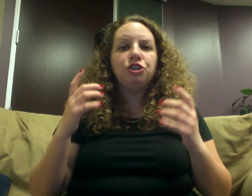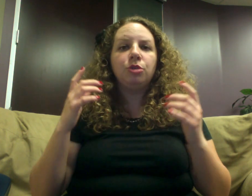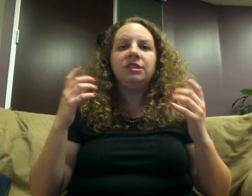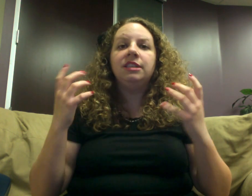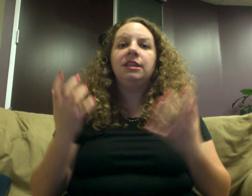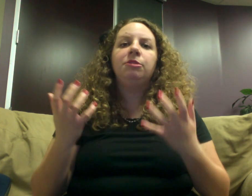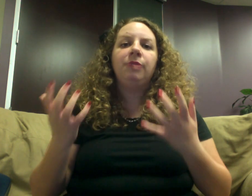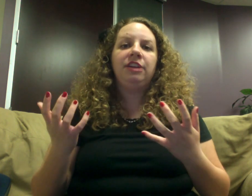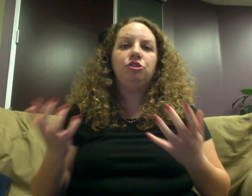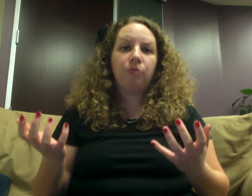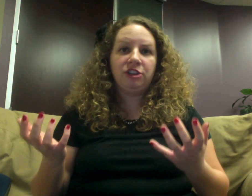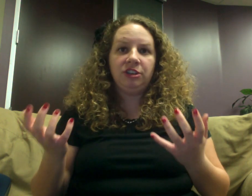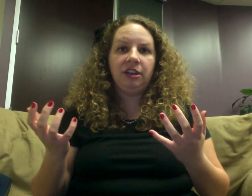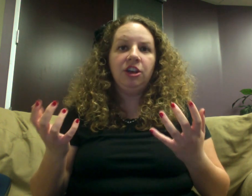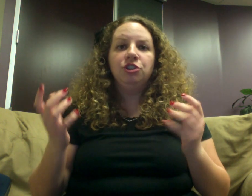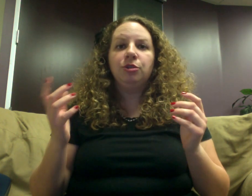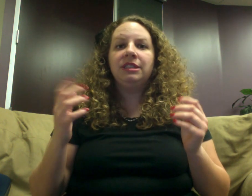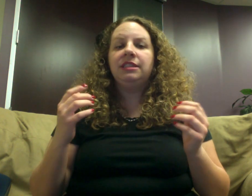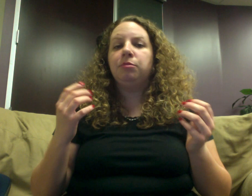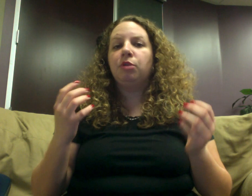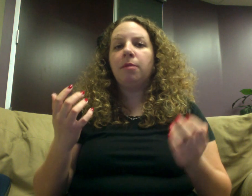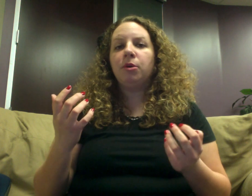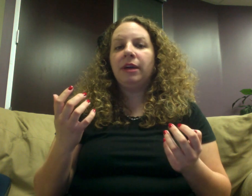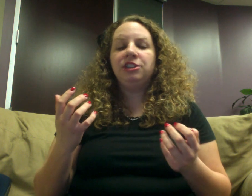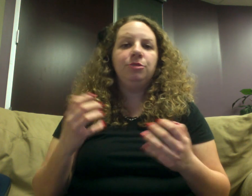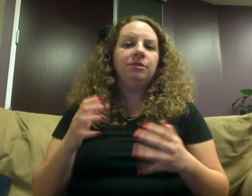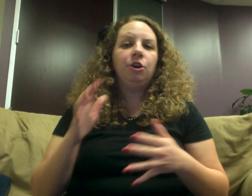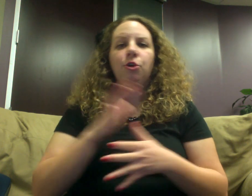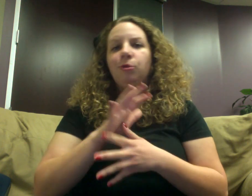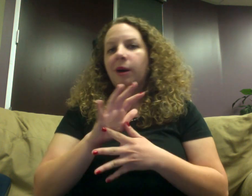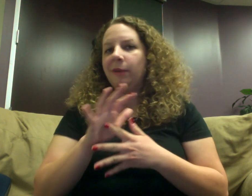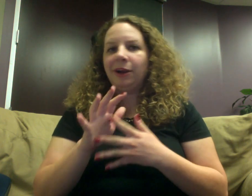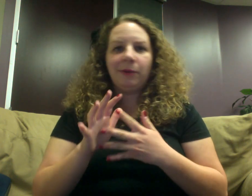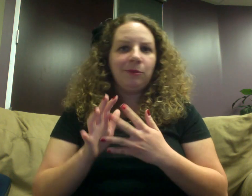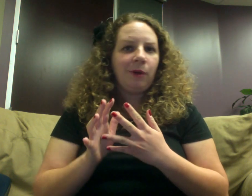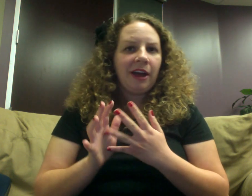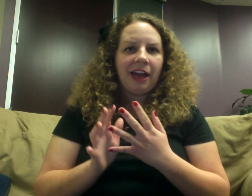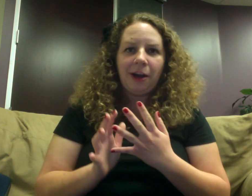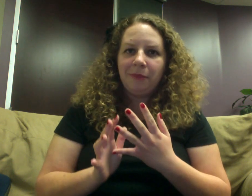shows the wh question. So it's the proper way to use who, what, where, when, why, how